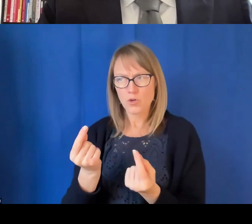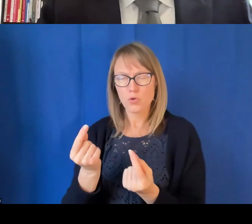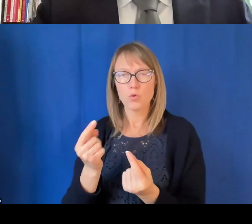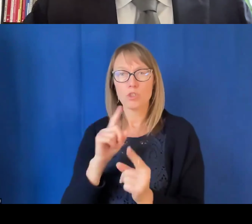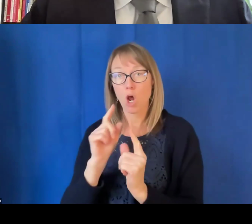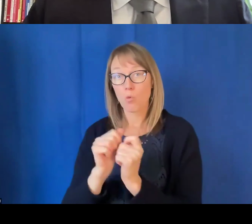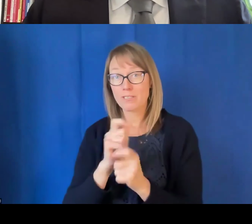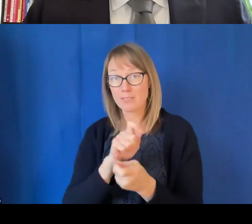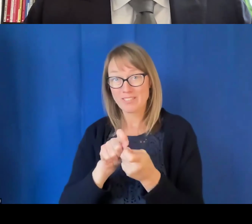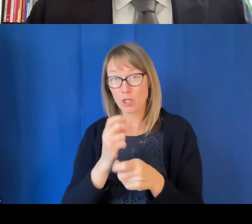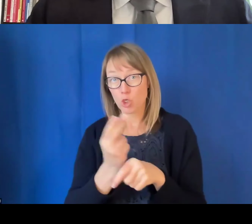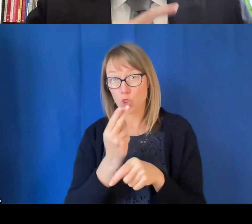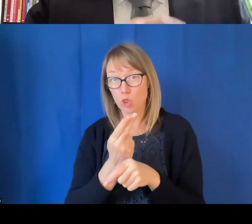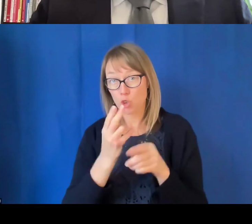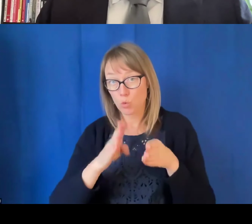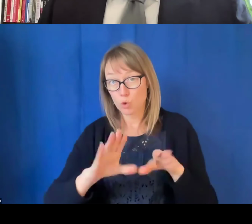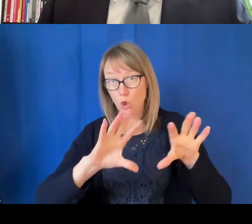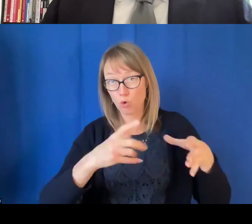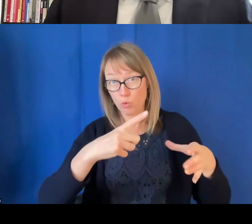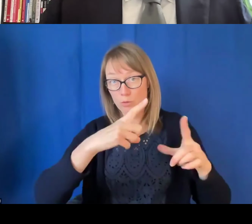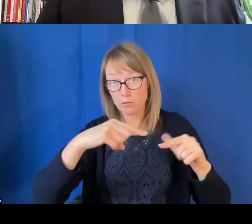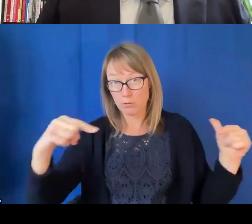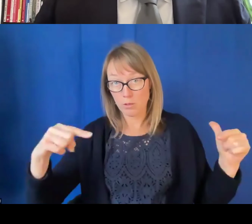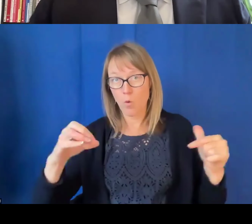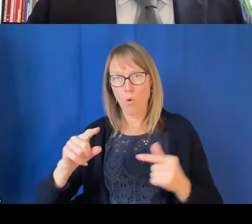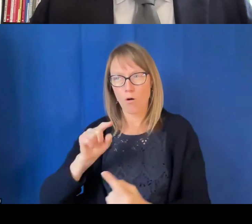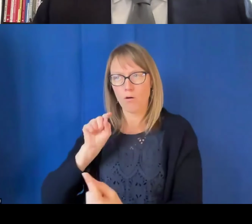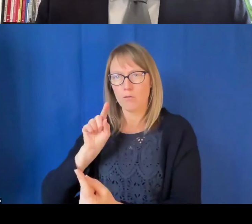This is Daniel, I can jump in here and then yeah, Kevin, let you talk to this.